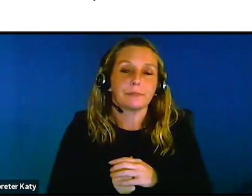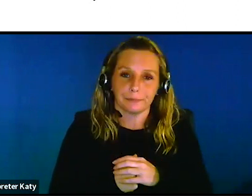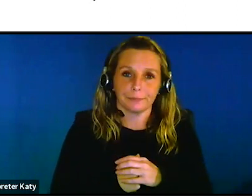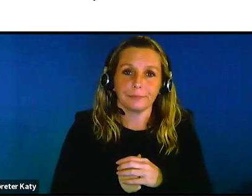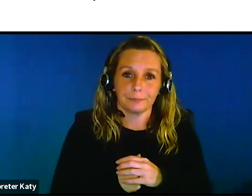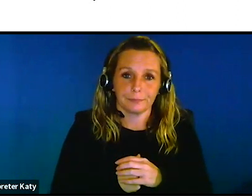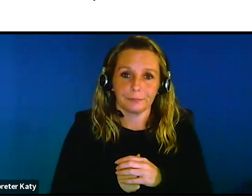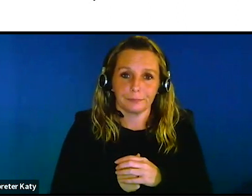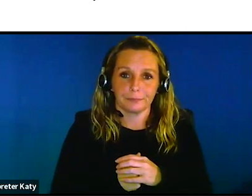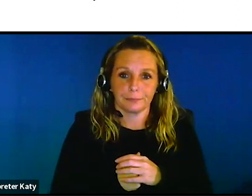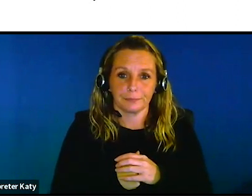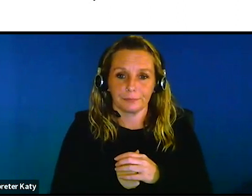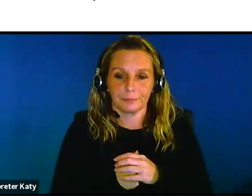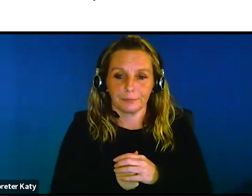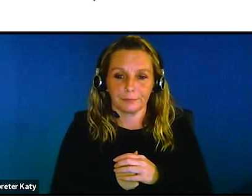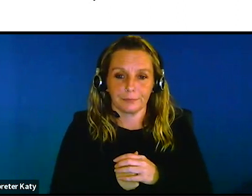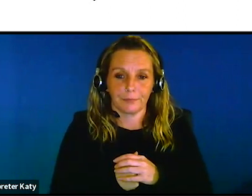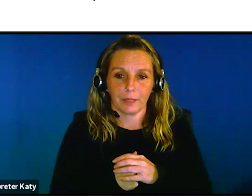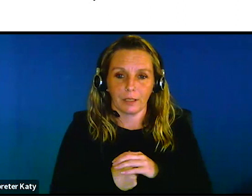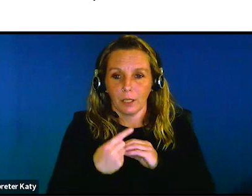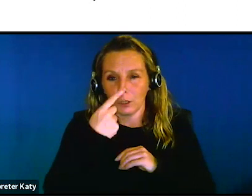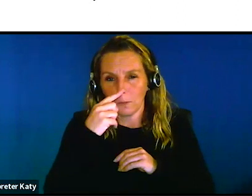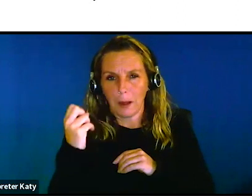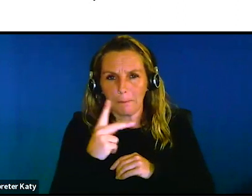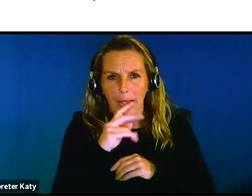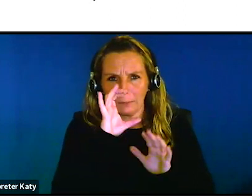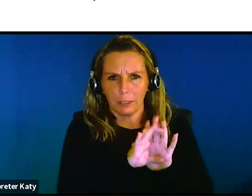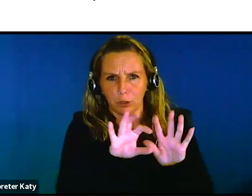Go back to the picture of of the family.